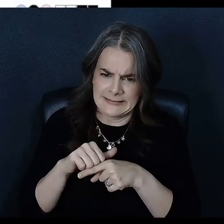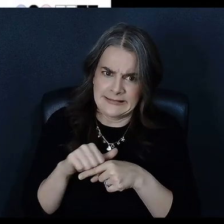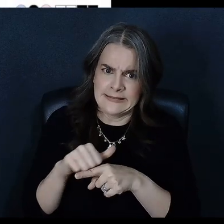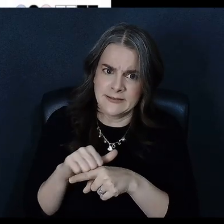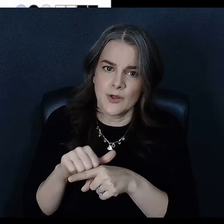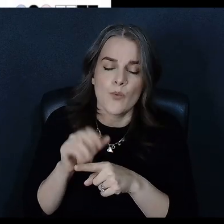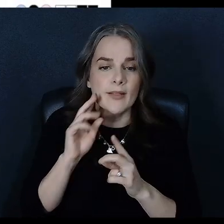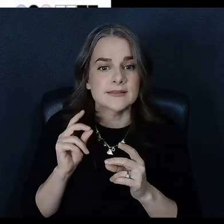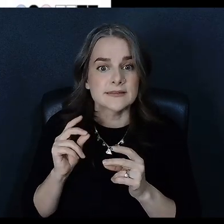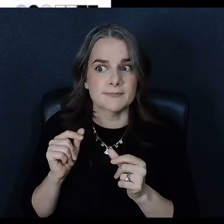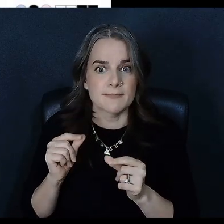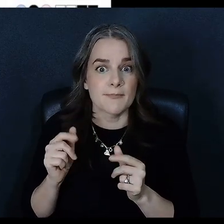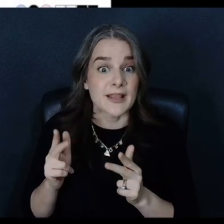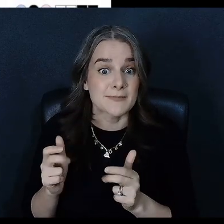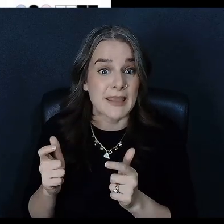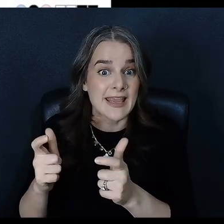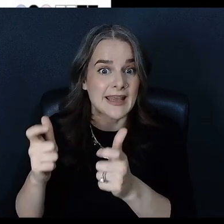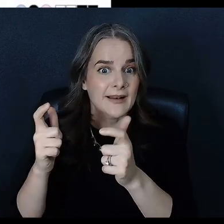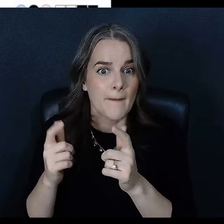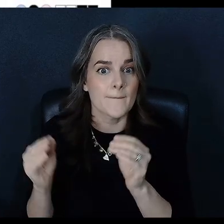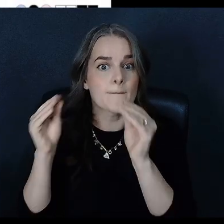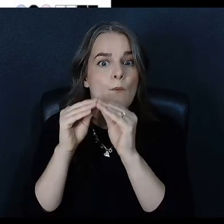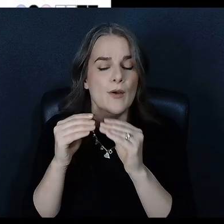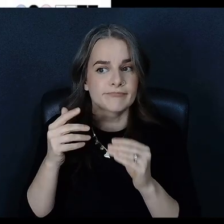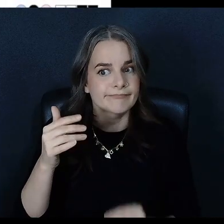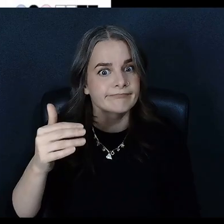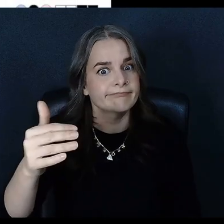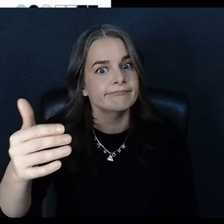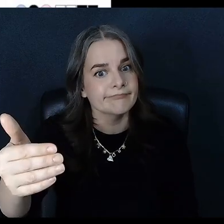with perhaps a more comfortable position for them to type